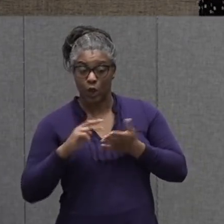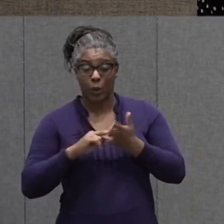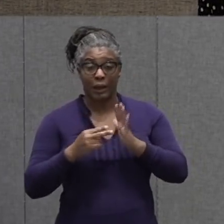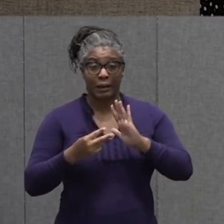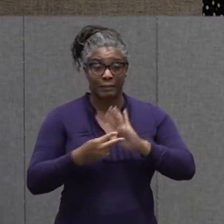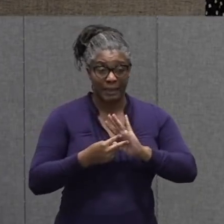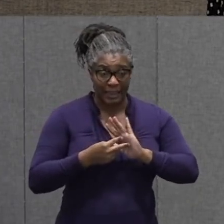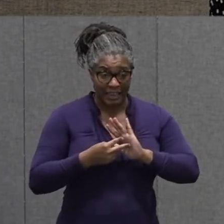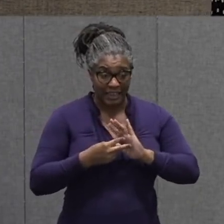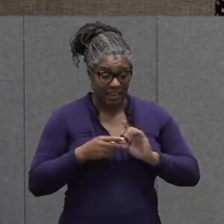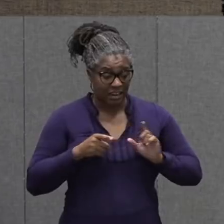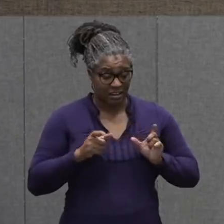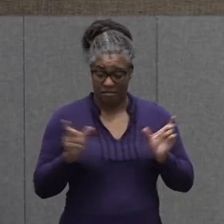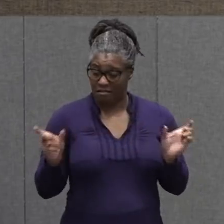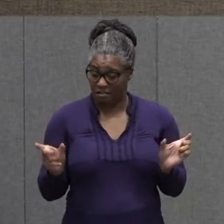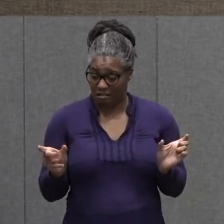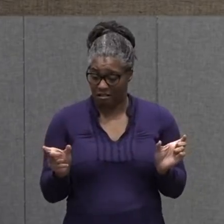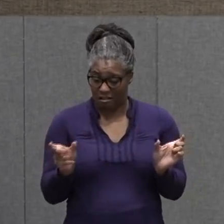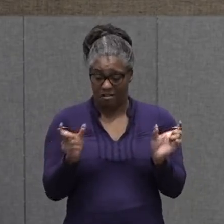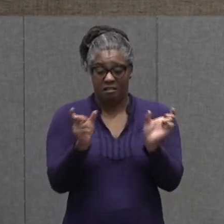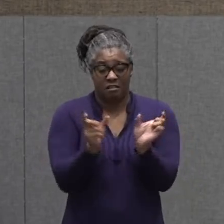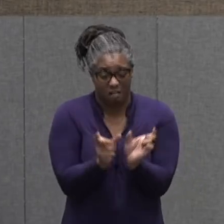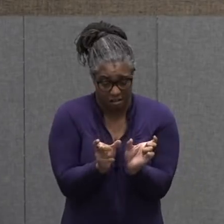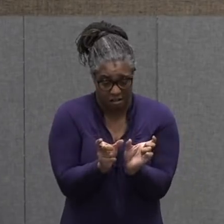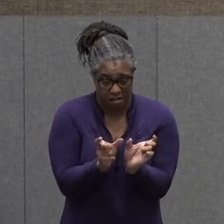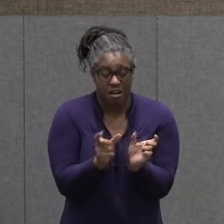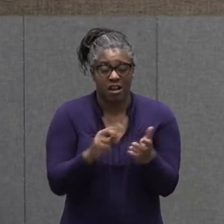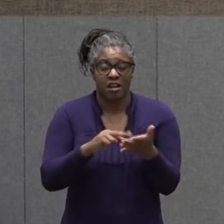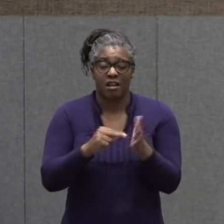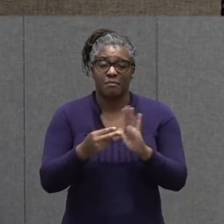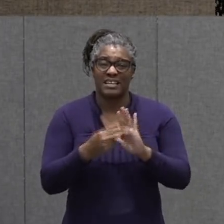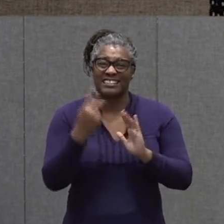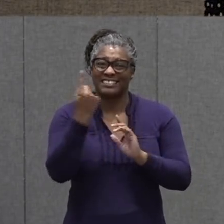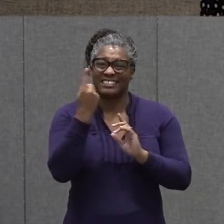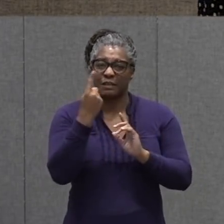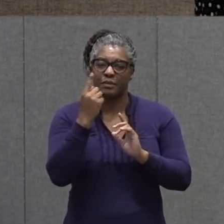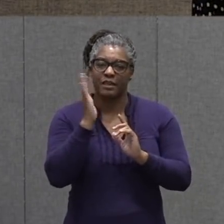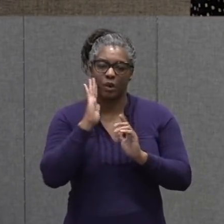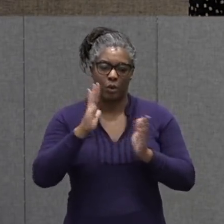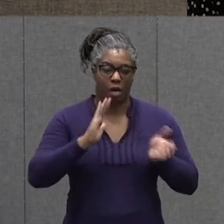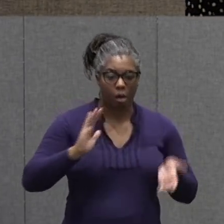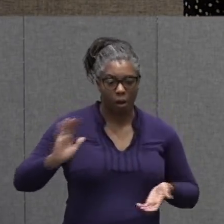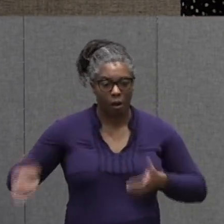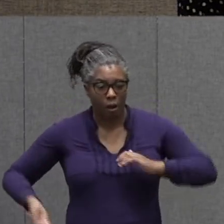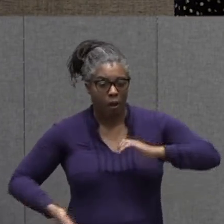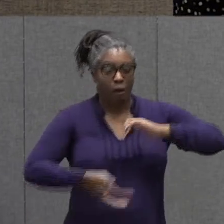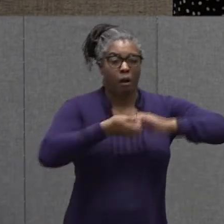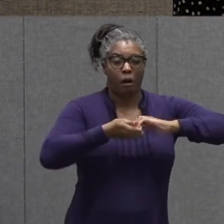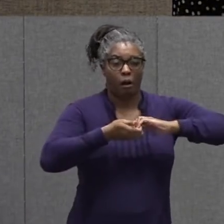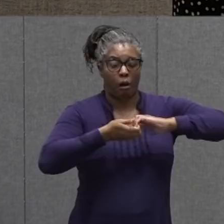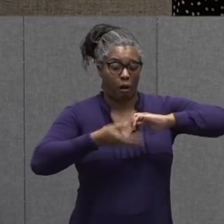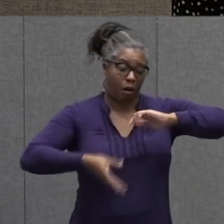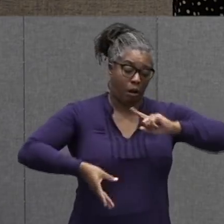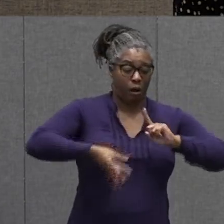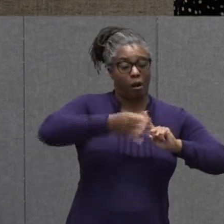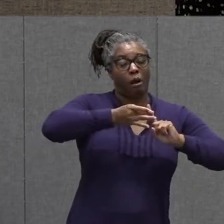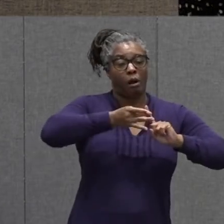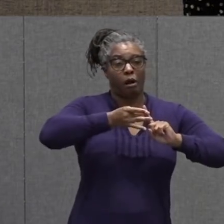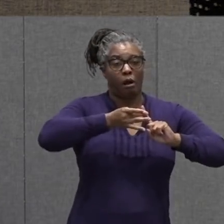Awesome word. Hitchhiker seeds depends on animals to move. Hitchhiker seeds are often prickly.